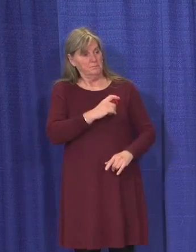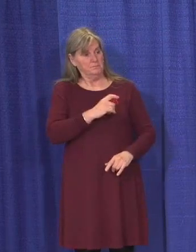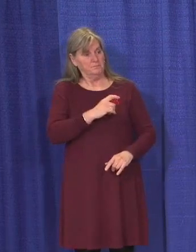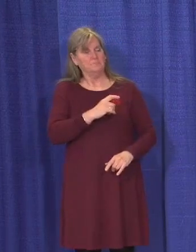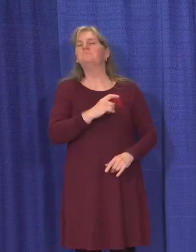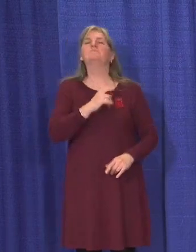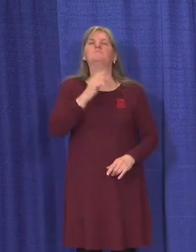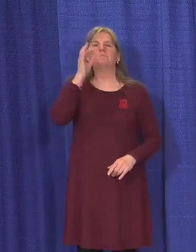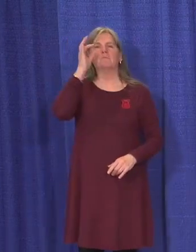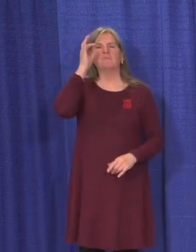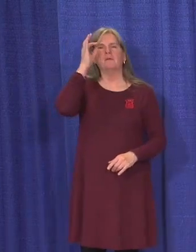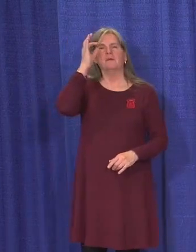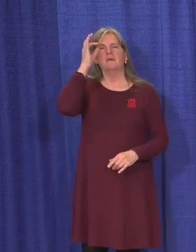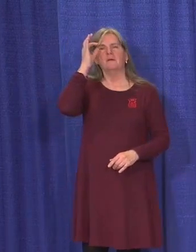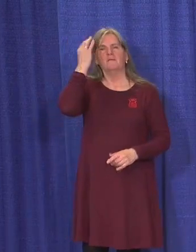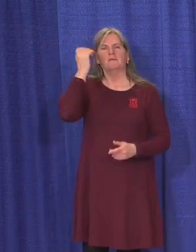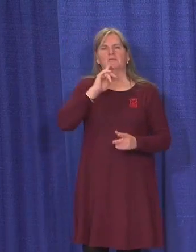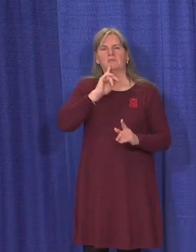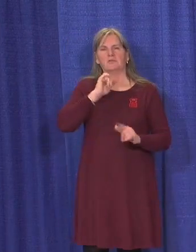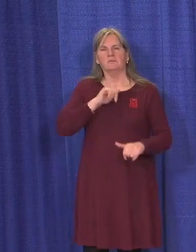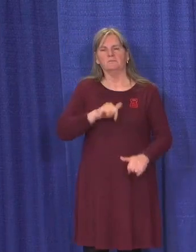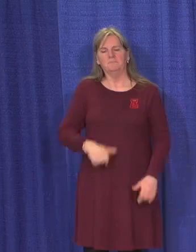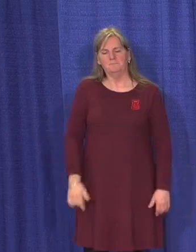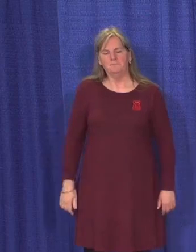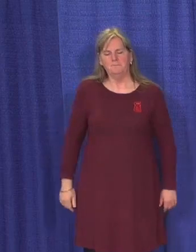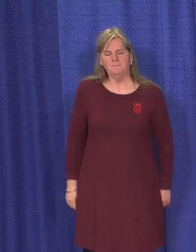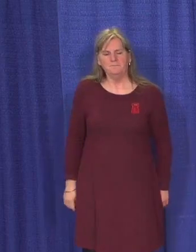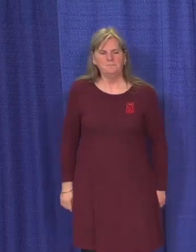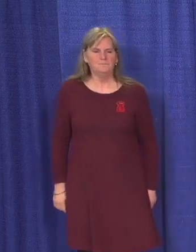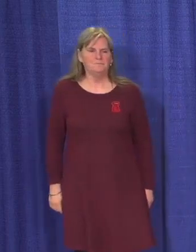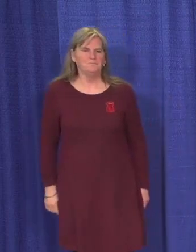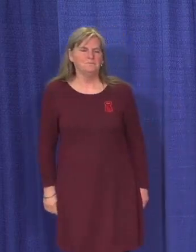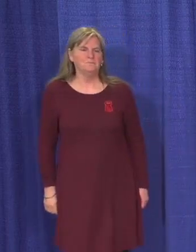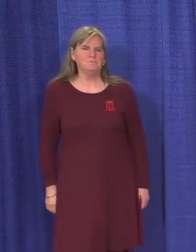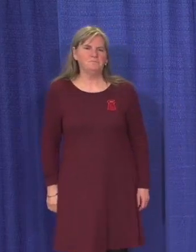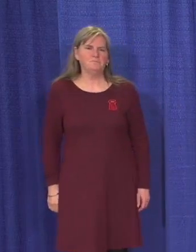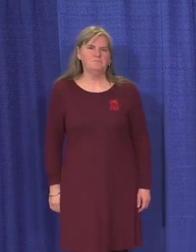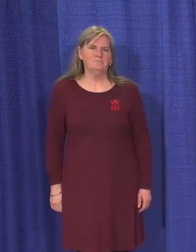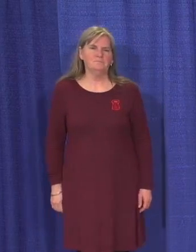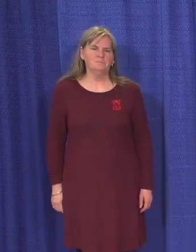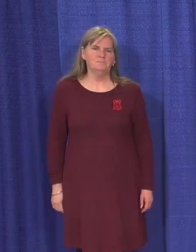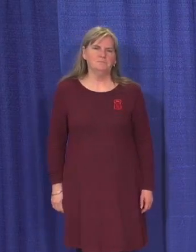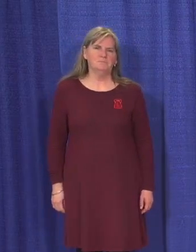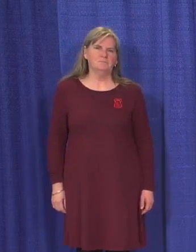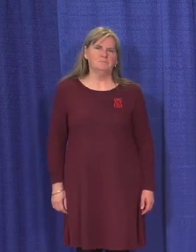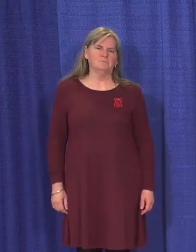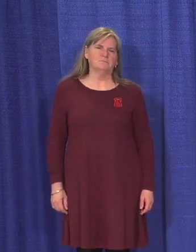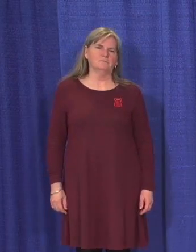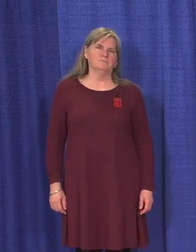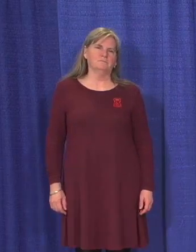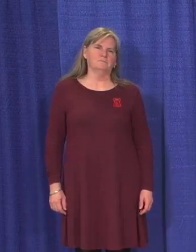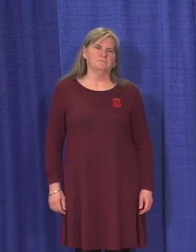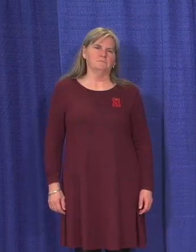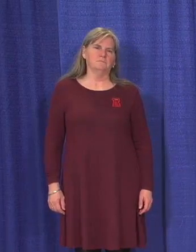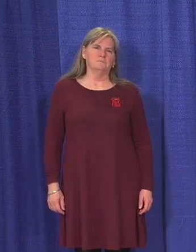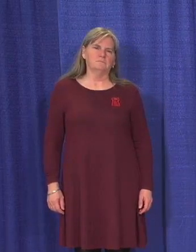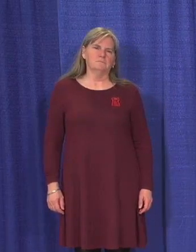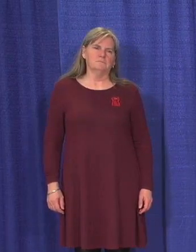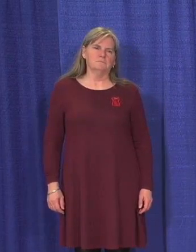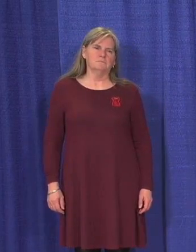The question is about the Northwest Territorian to vaccinate youth.